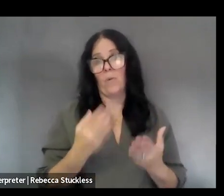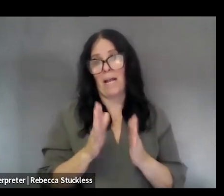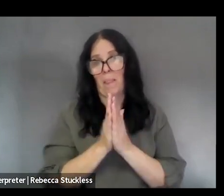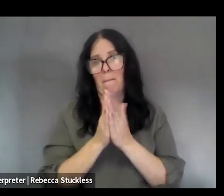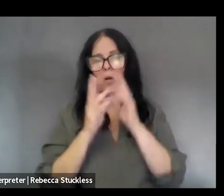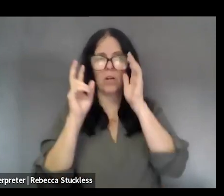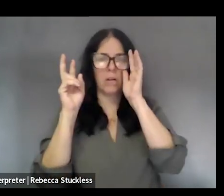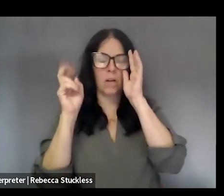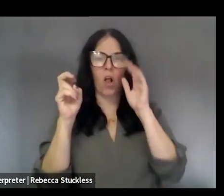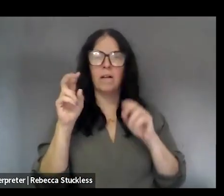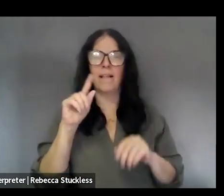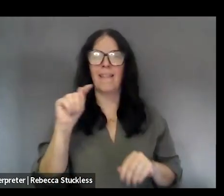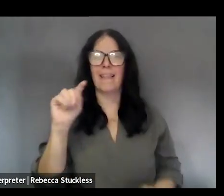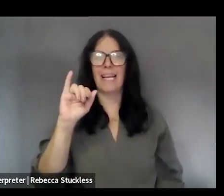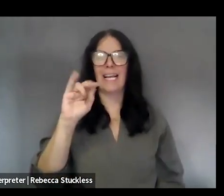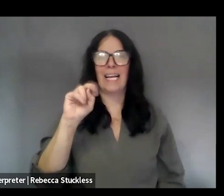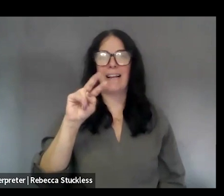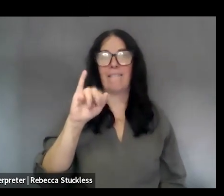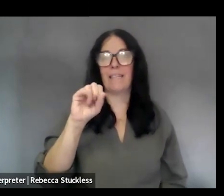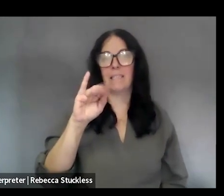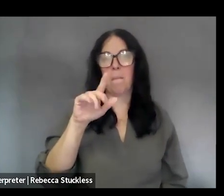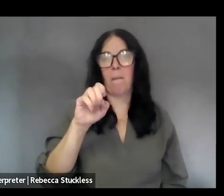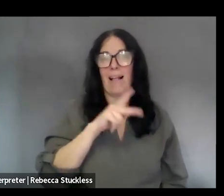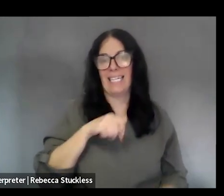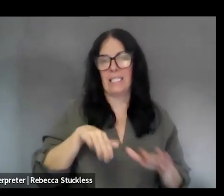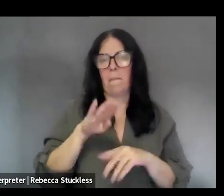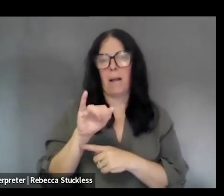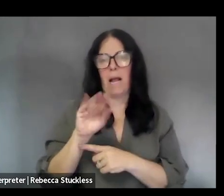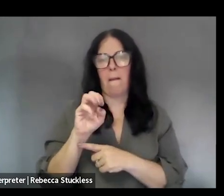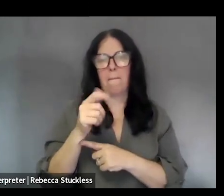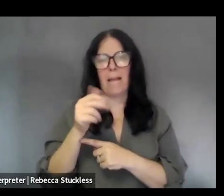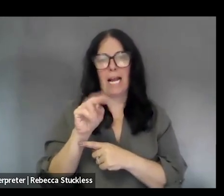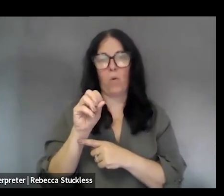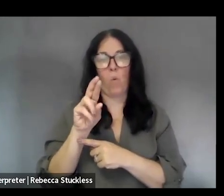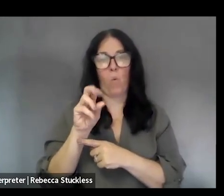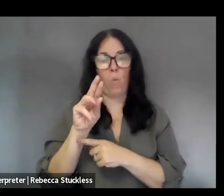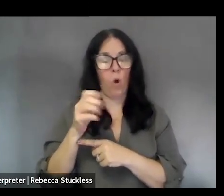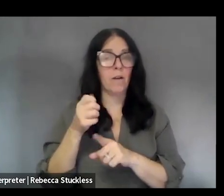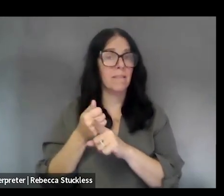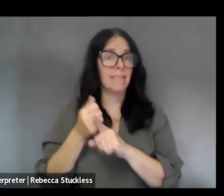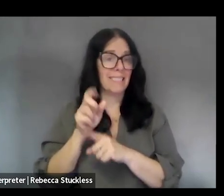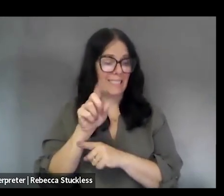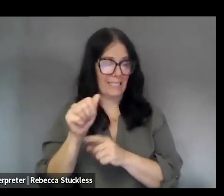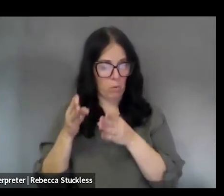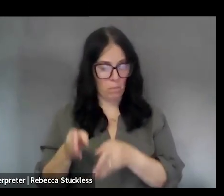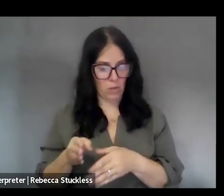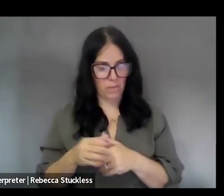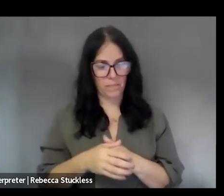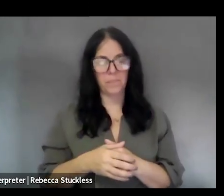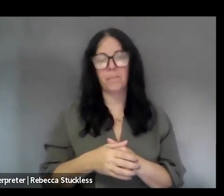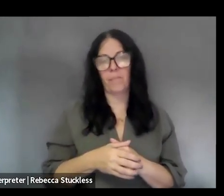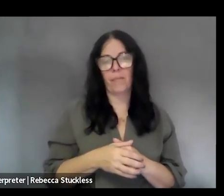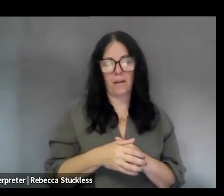Kingdom" by Megan O'Rourke. She's a disabled person who, I believe, has - she may have Ehlers Dahnlos